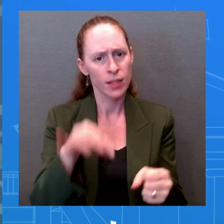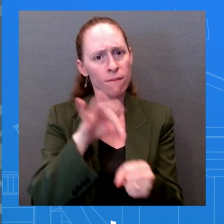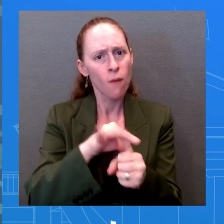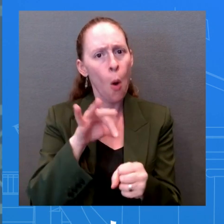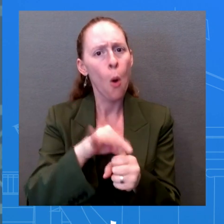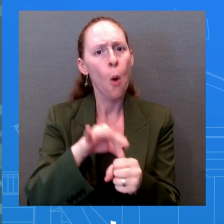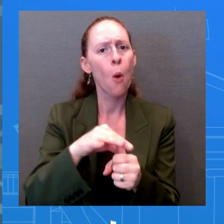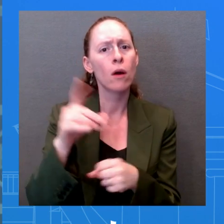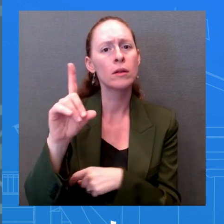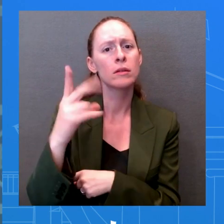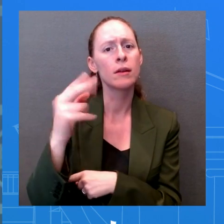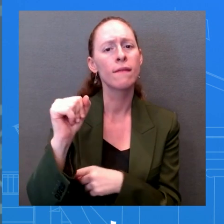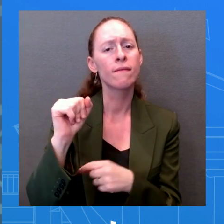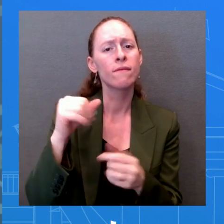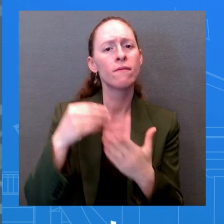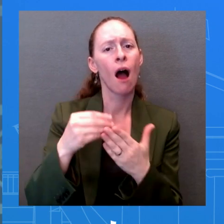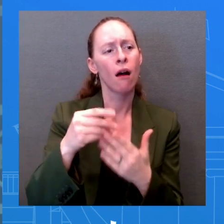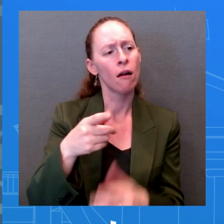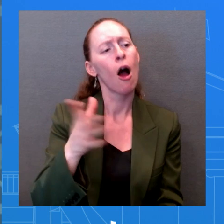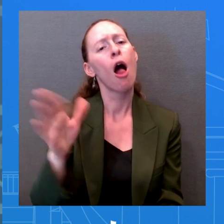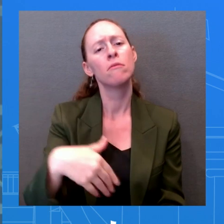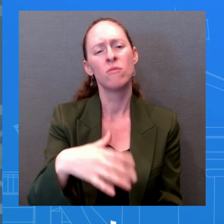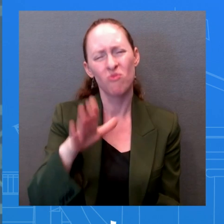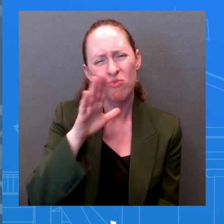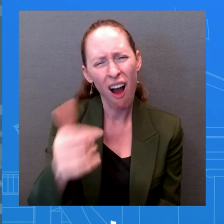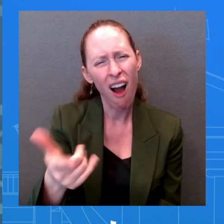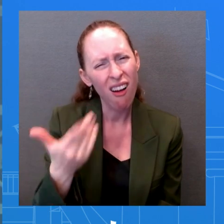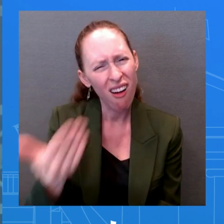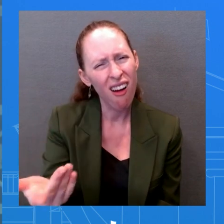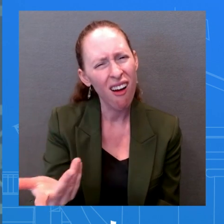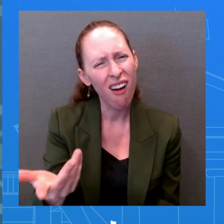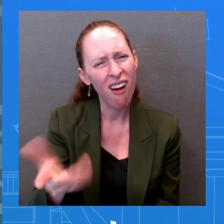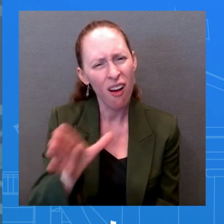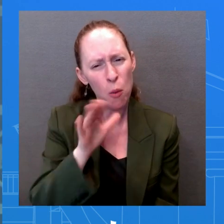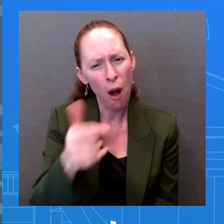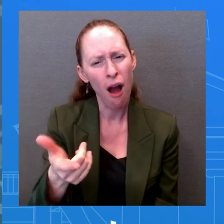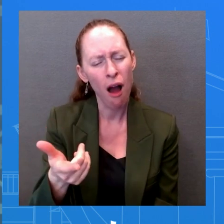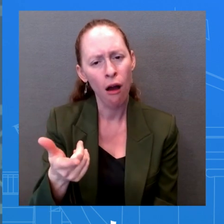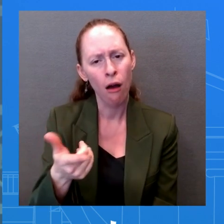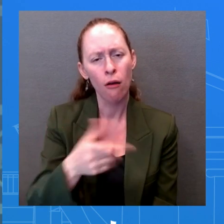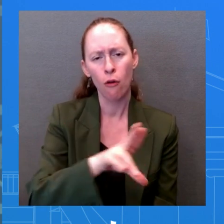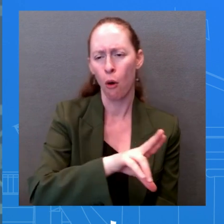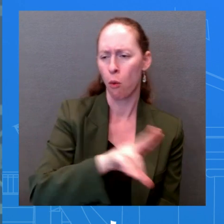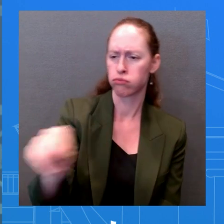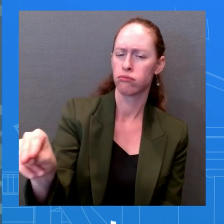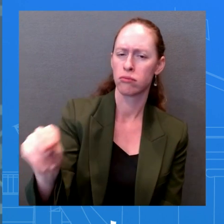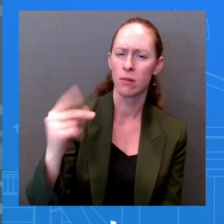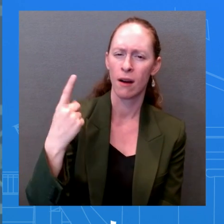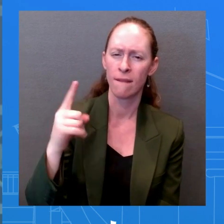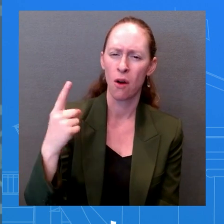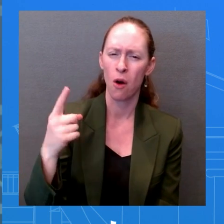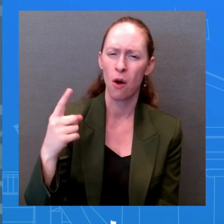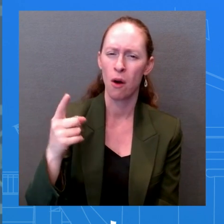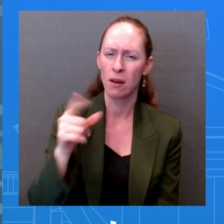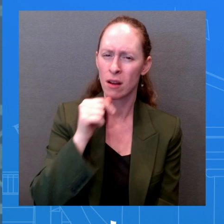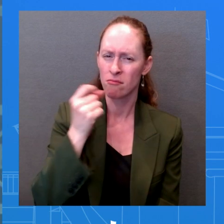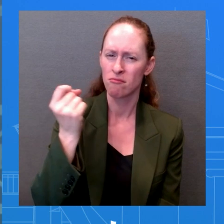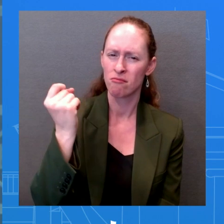have voted against -- did not vote for these -- this funding that would have helped the Department of Homeland Security.